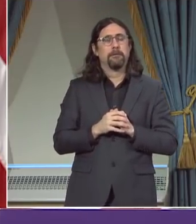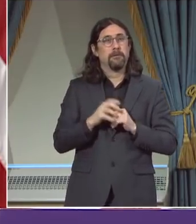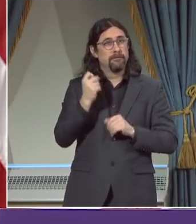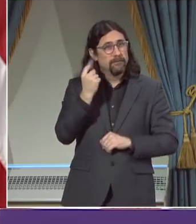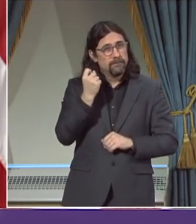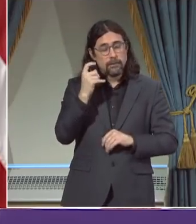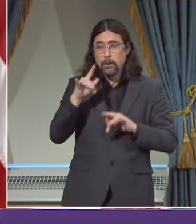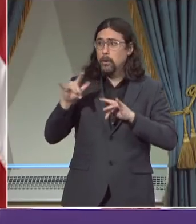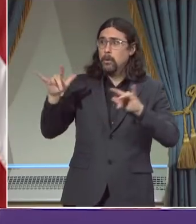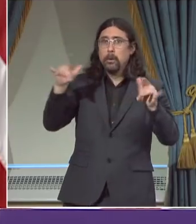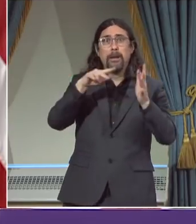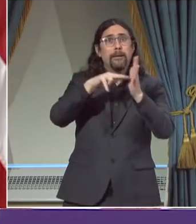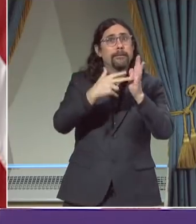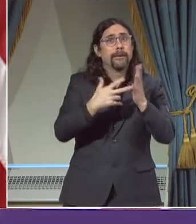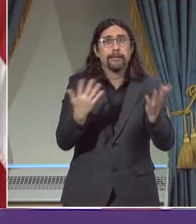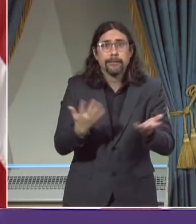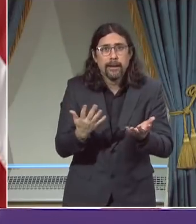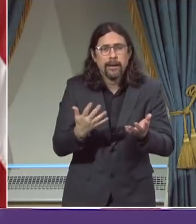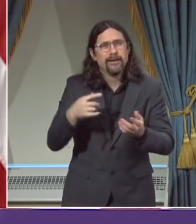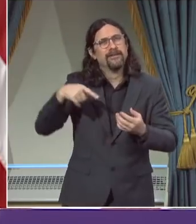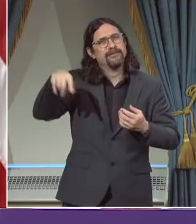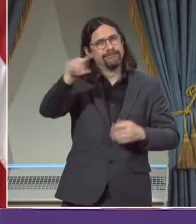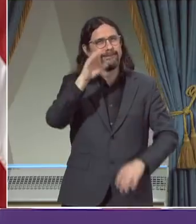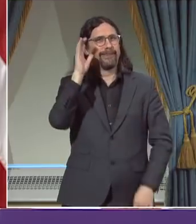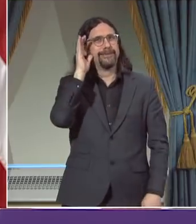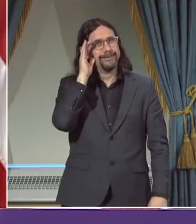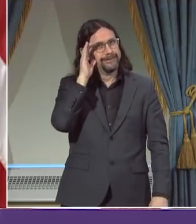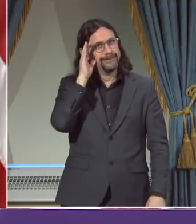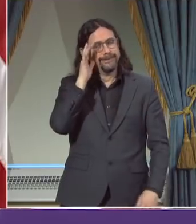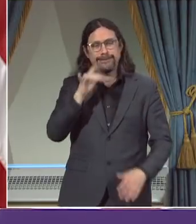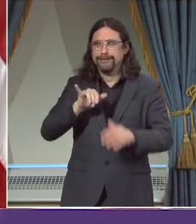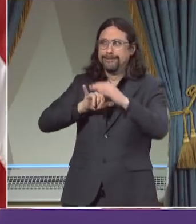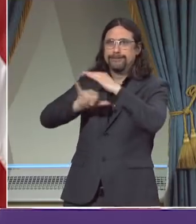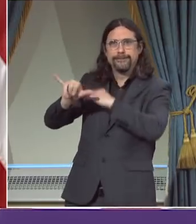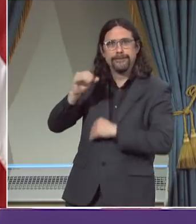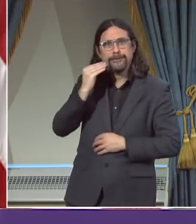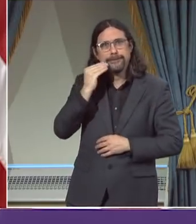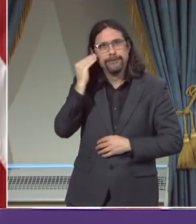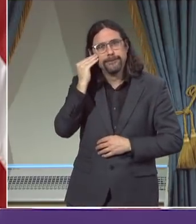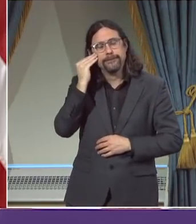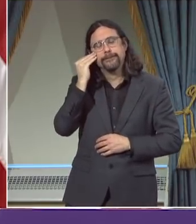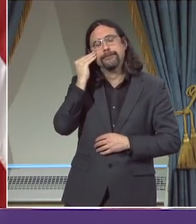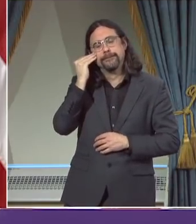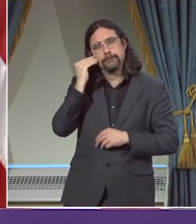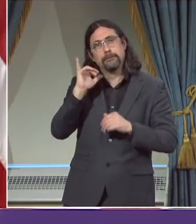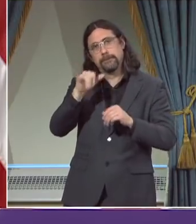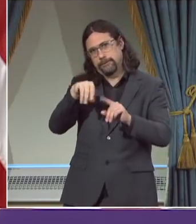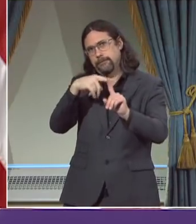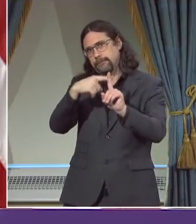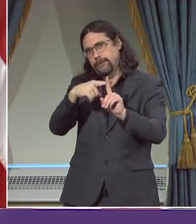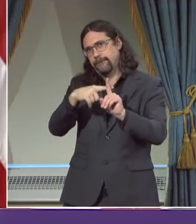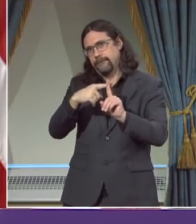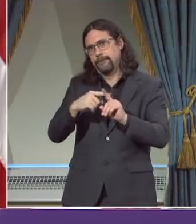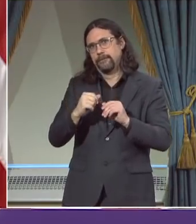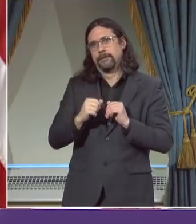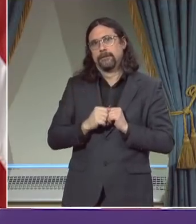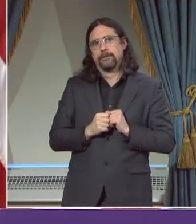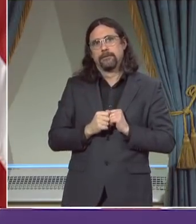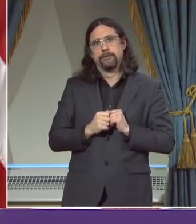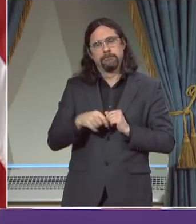ARE TAKING THE INSTRUCTION SERIOUSLY, THAT THEY ARE DOING THE RIGHT THING.